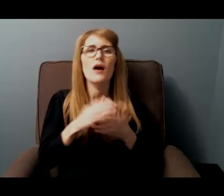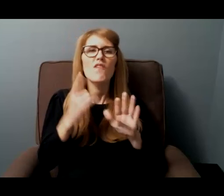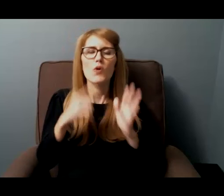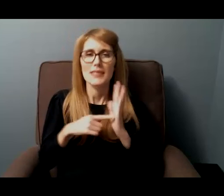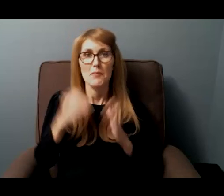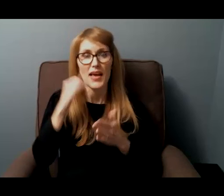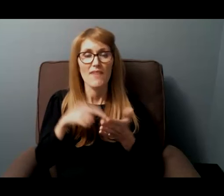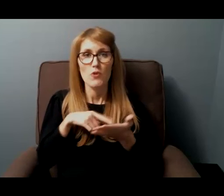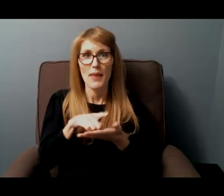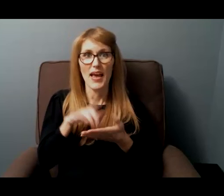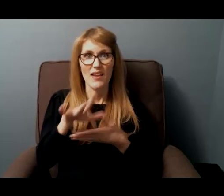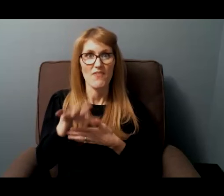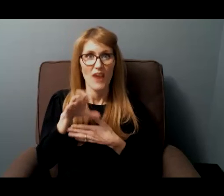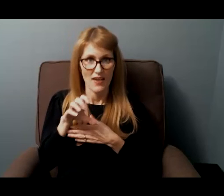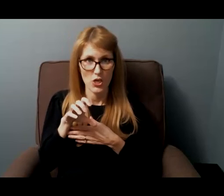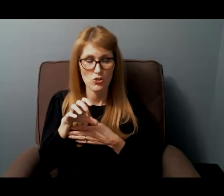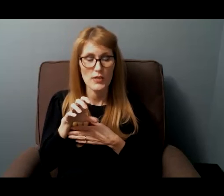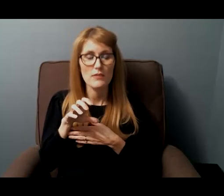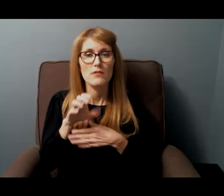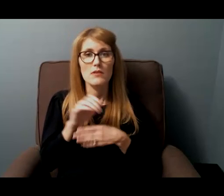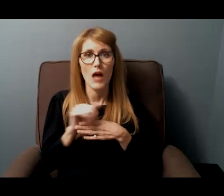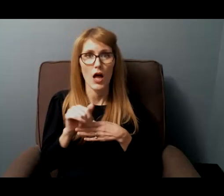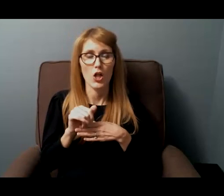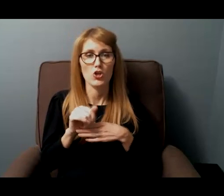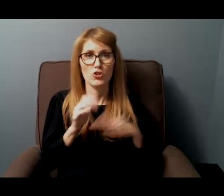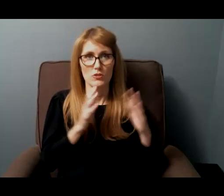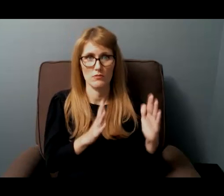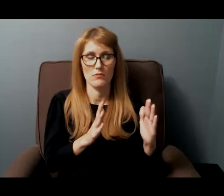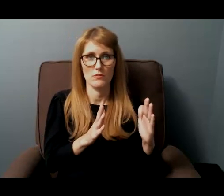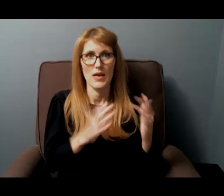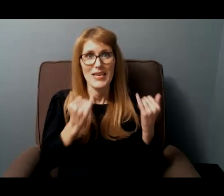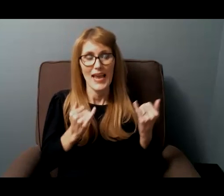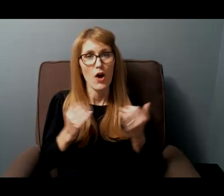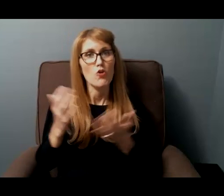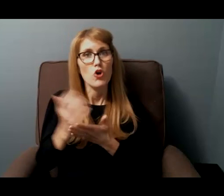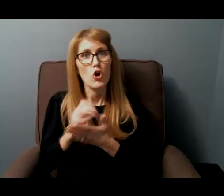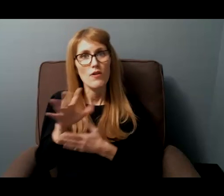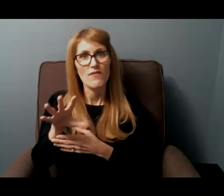and then you've now made $500, but that was like two years ago,